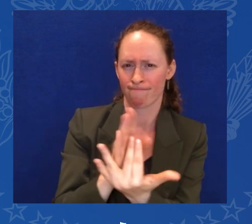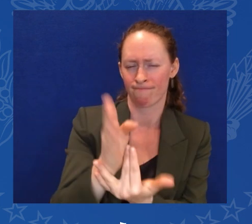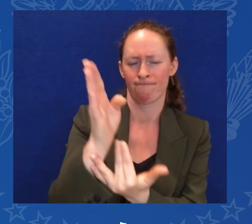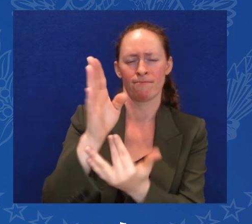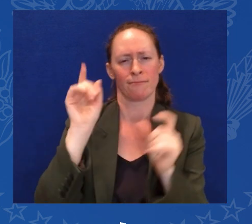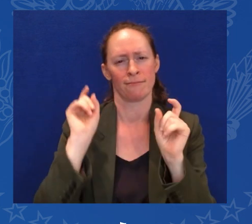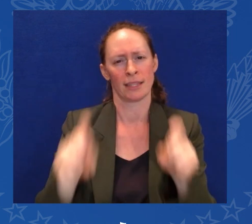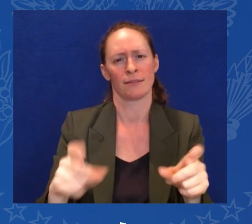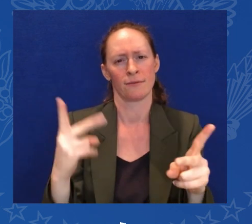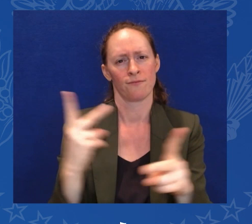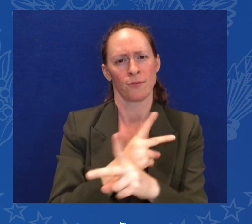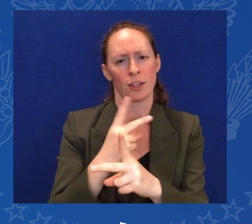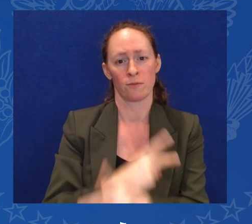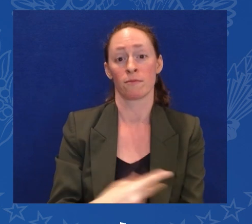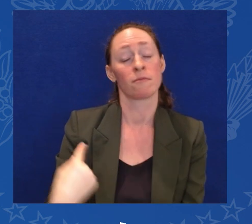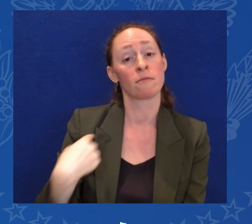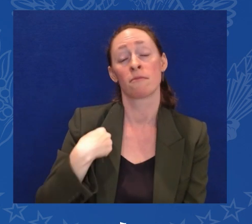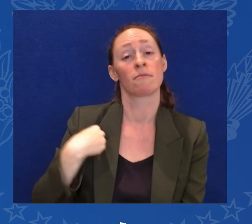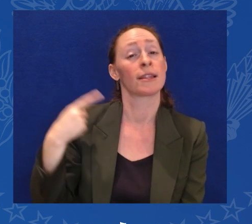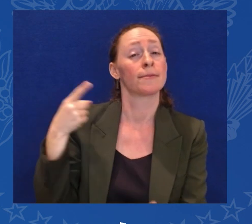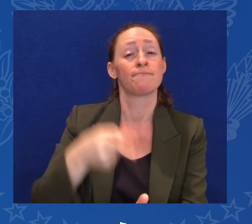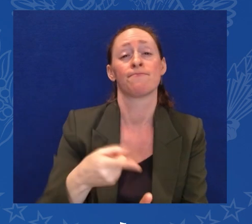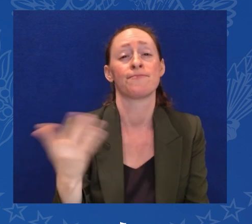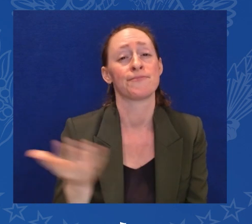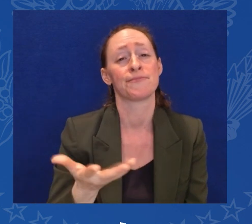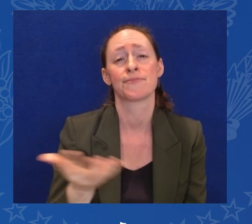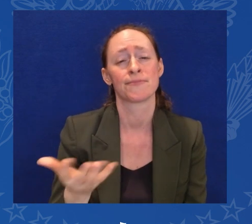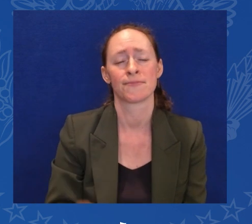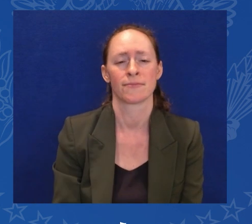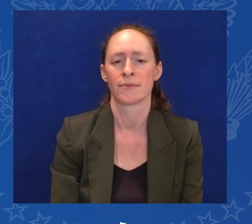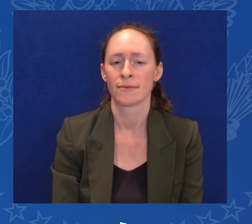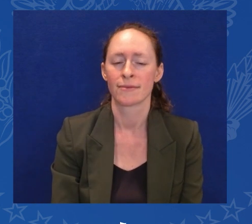The reason the world saw what Mrs. Till-Mobley saw